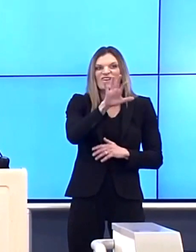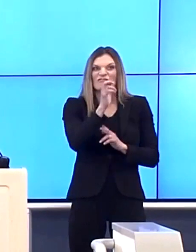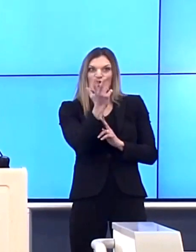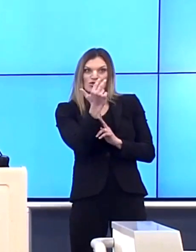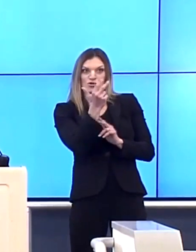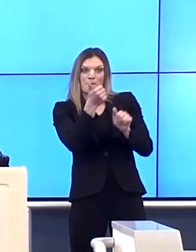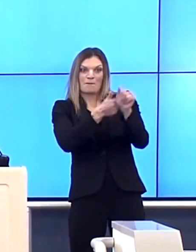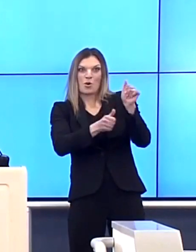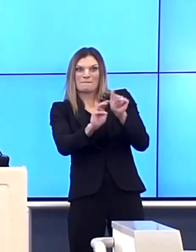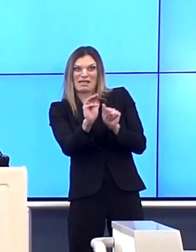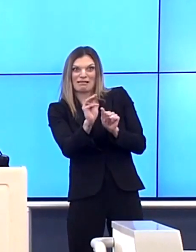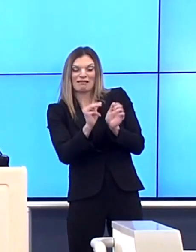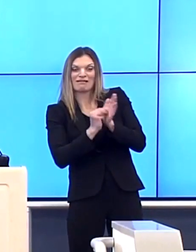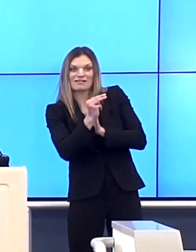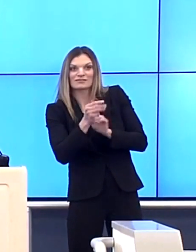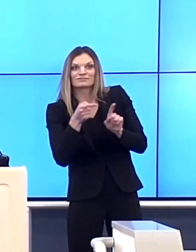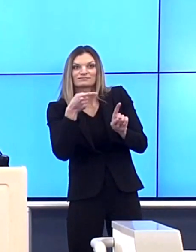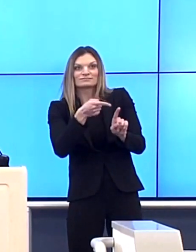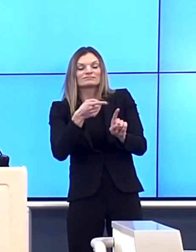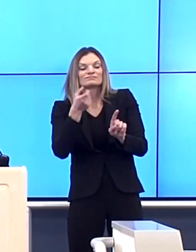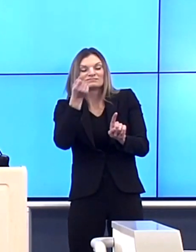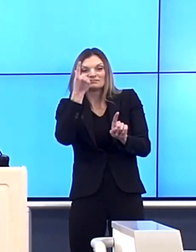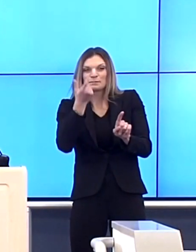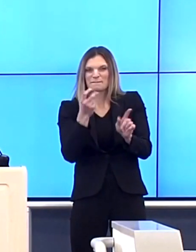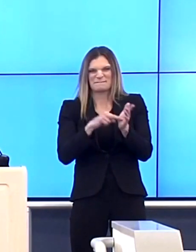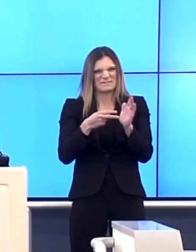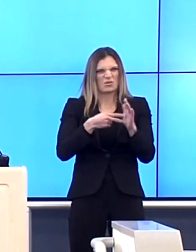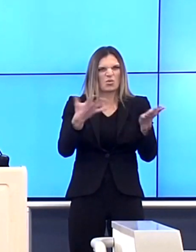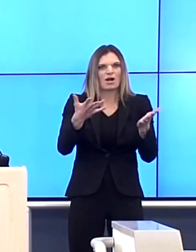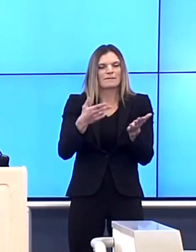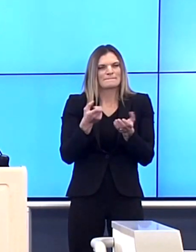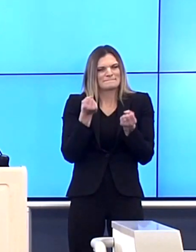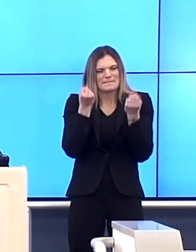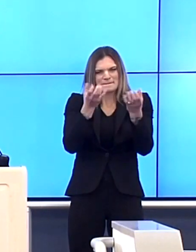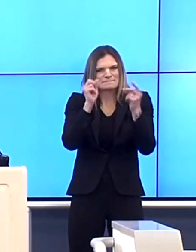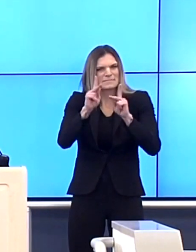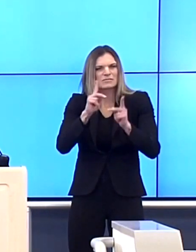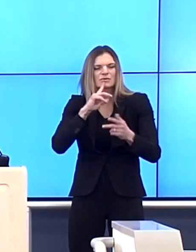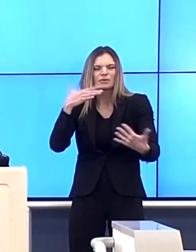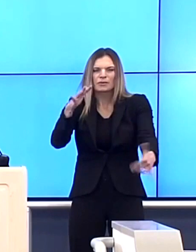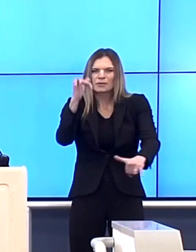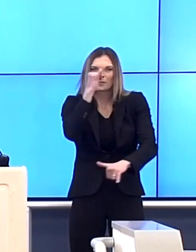ALARMING RATE. OVERWHELM, WE ARE AT A CASE RATE OVERWHELM, WE ARE AT A CASE RATE OF 513 CASES PER MILLION AND THE OF 513 CASES PER MILLION AND THE PERCENT OF TESTS THAT ARE COMING